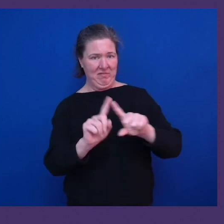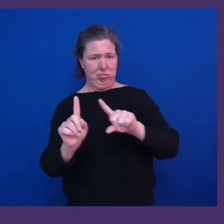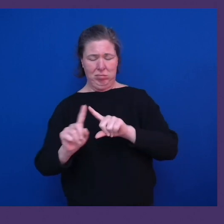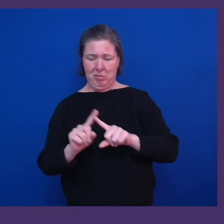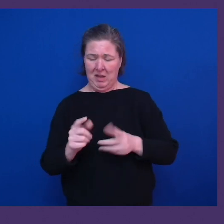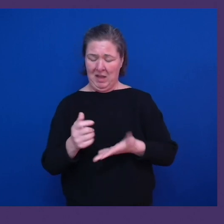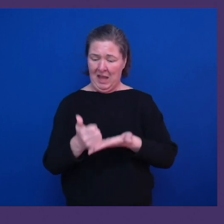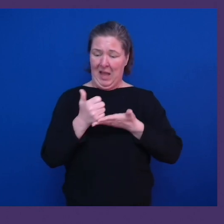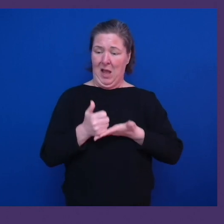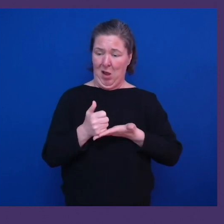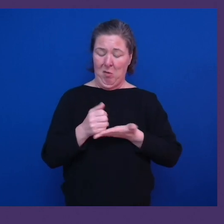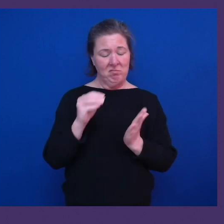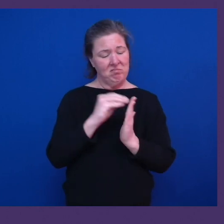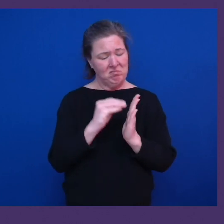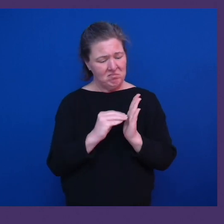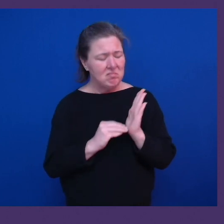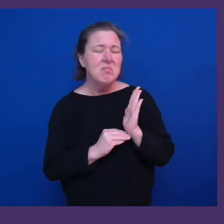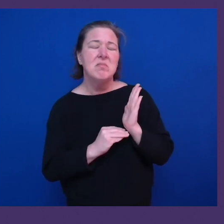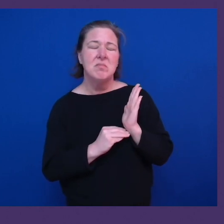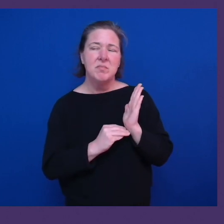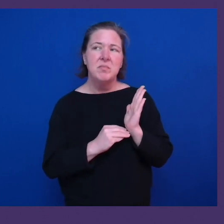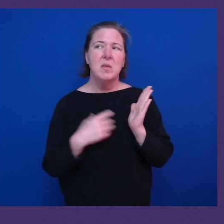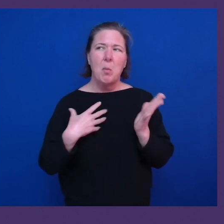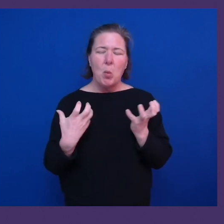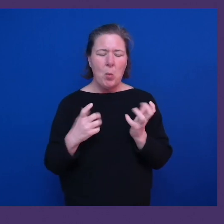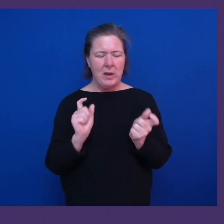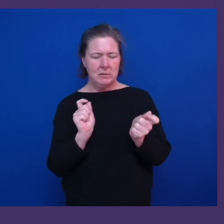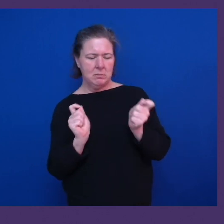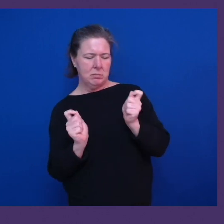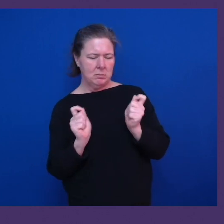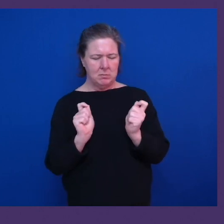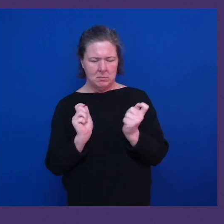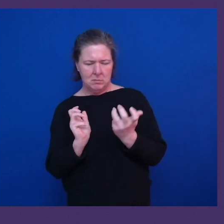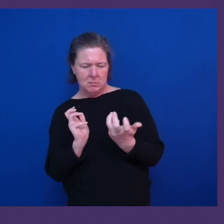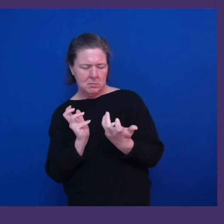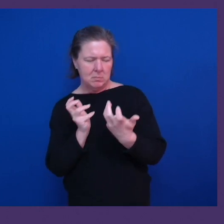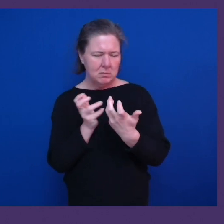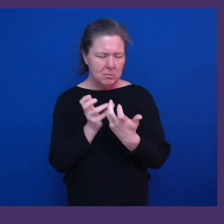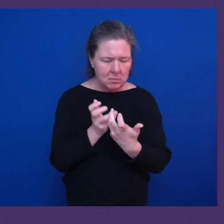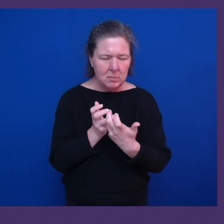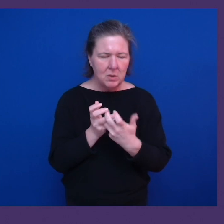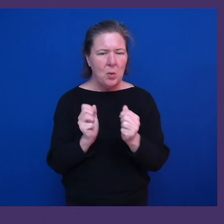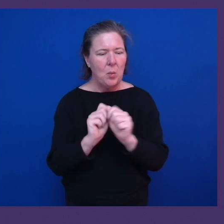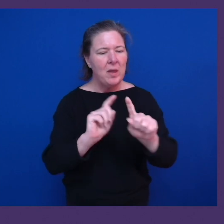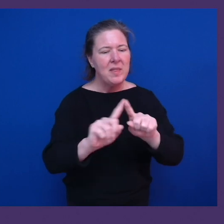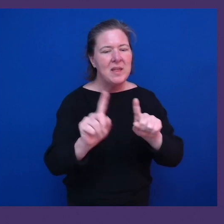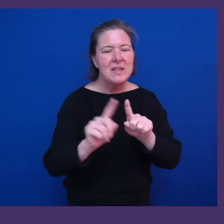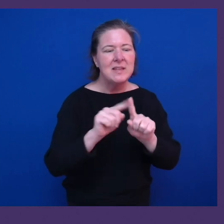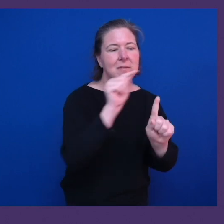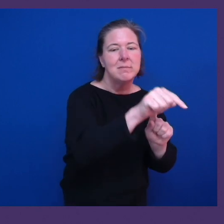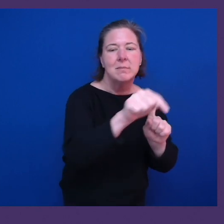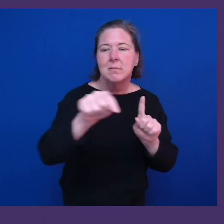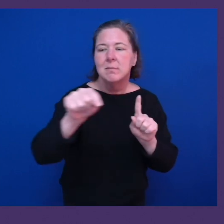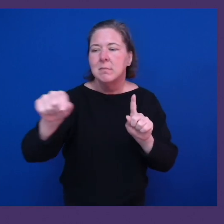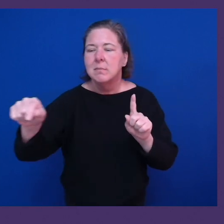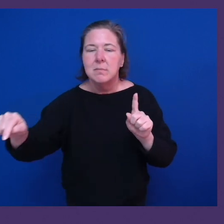to shape that helpful documentation with different personas to really fulfill, get the most